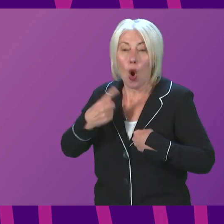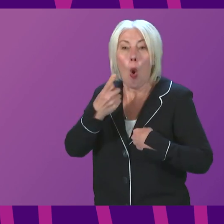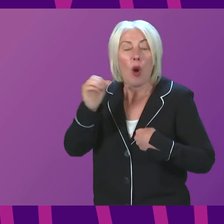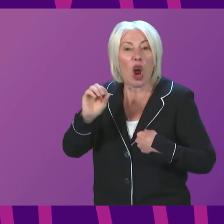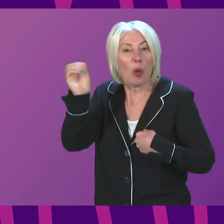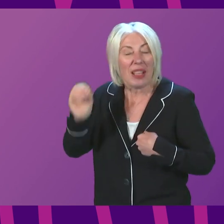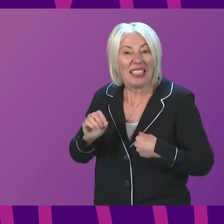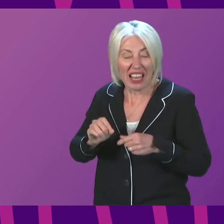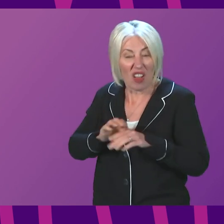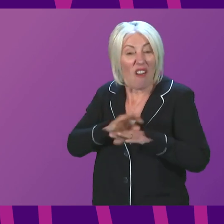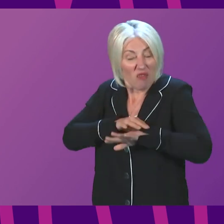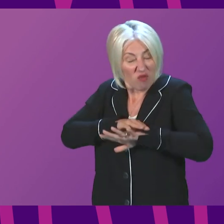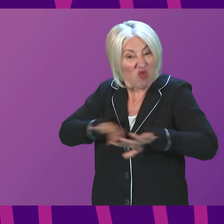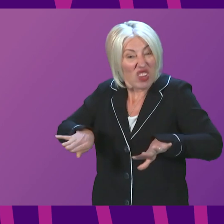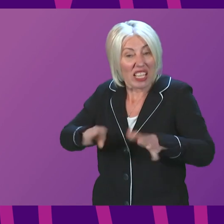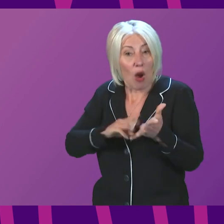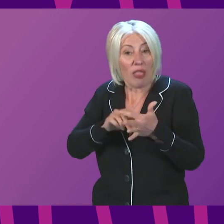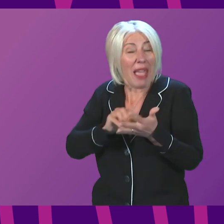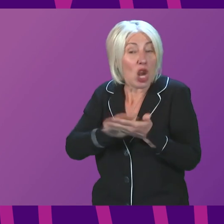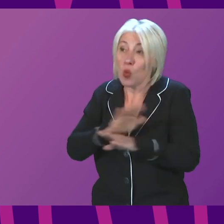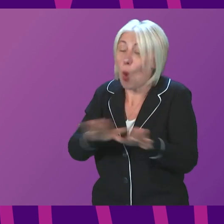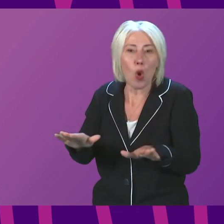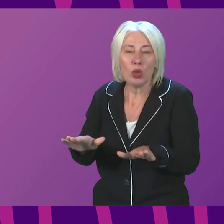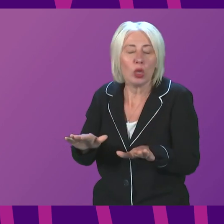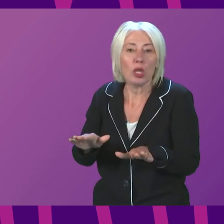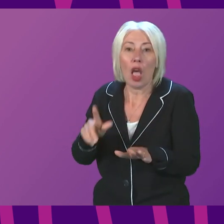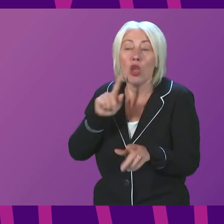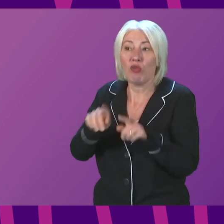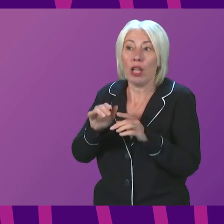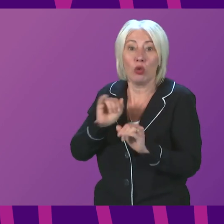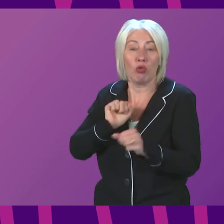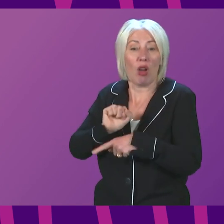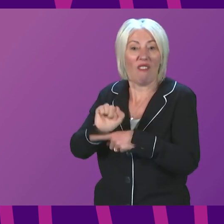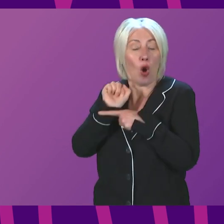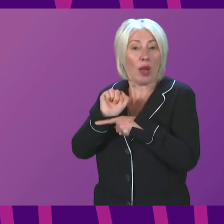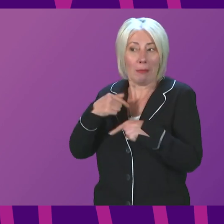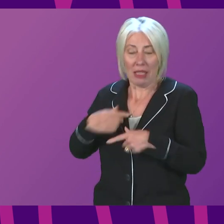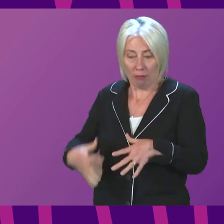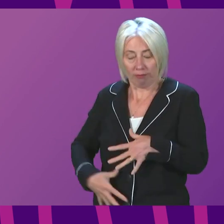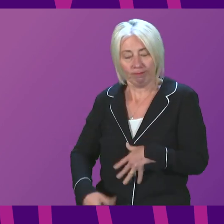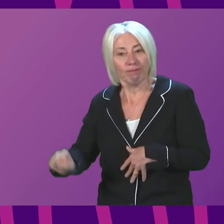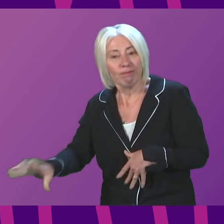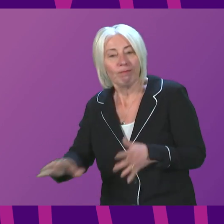It’s as if they are trying to put us off mesh removal surgery.” The First Minister has stated: